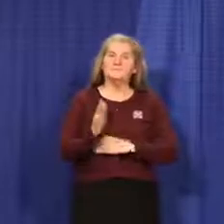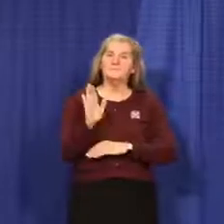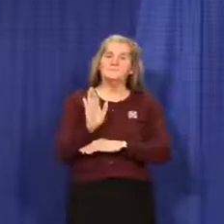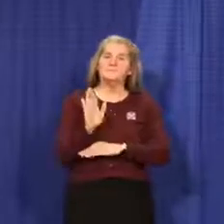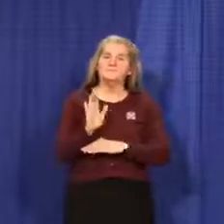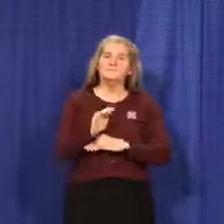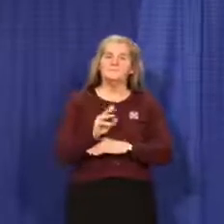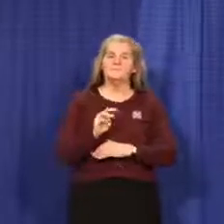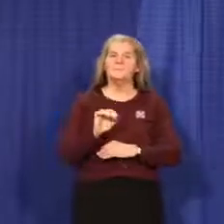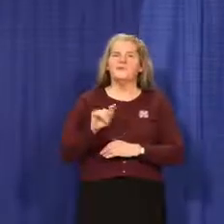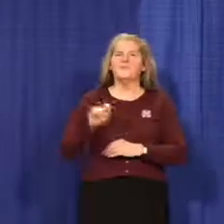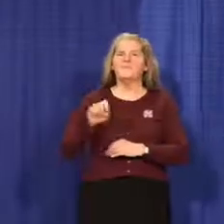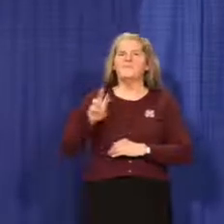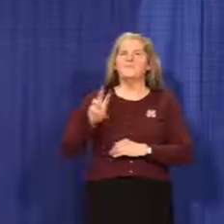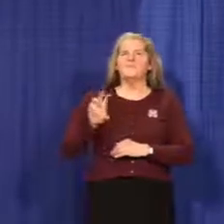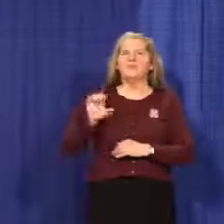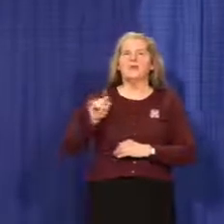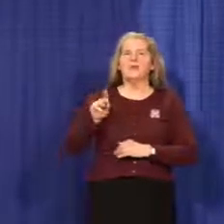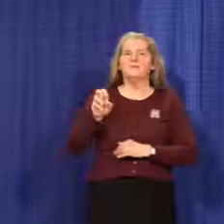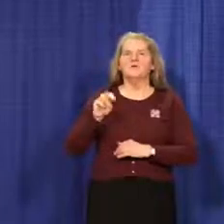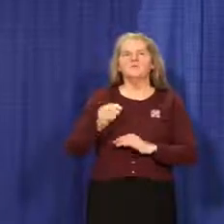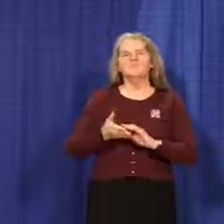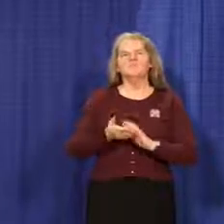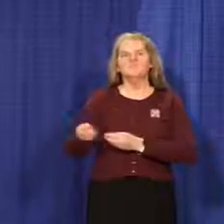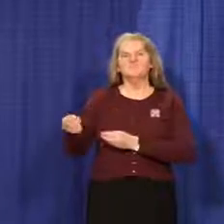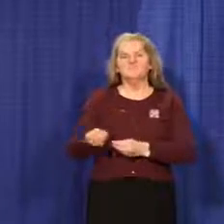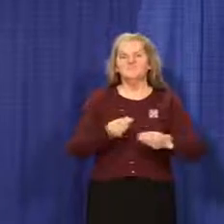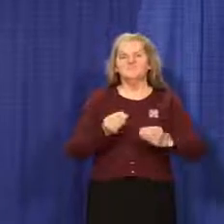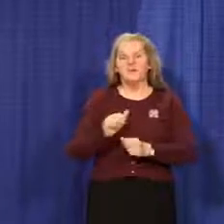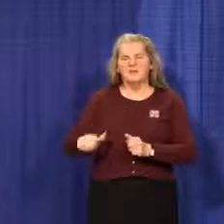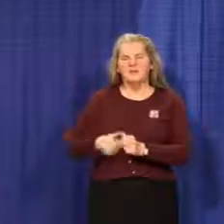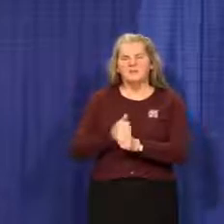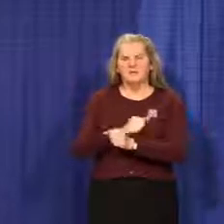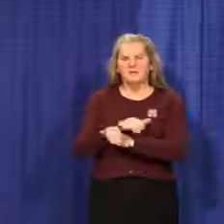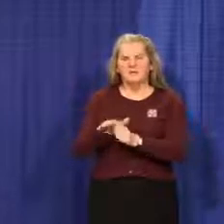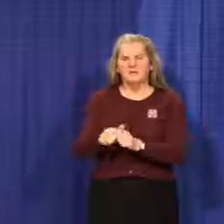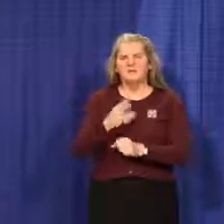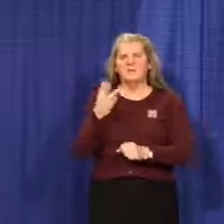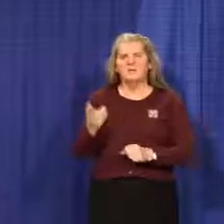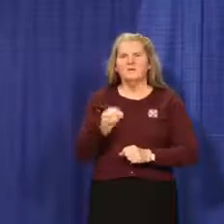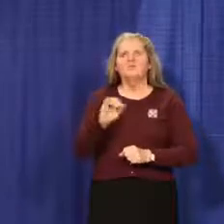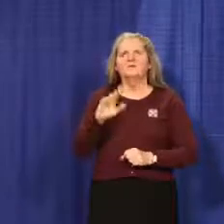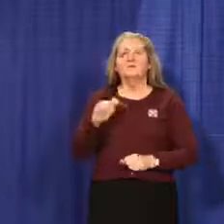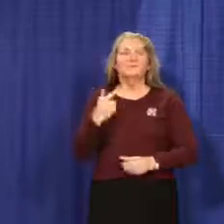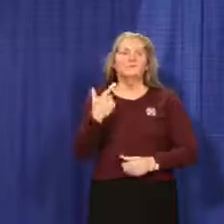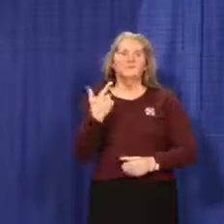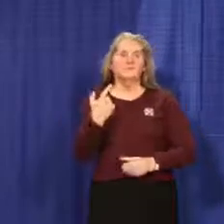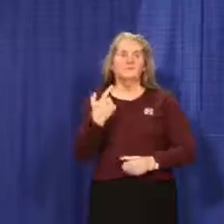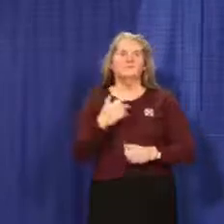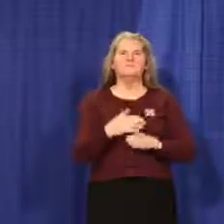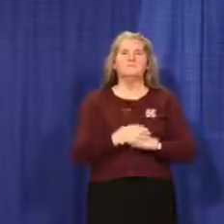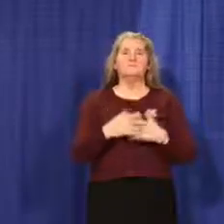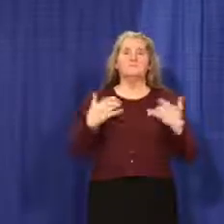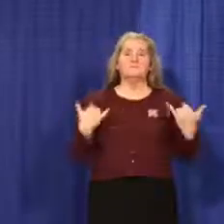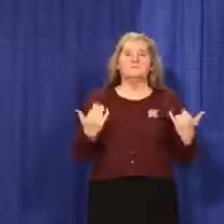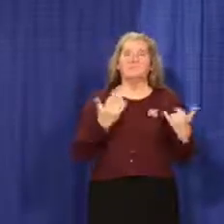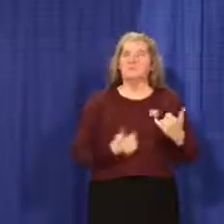Good afternoon. I am Matthew Cameron and I will be your moderator for the COVID-19 update for Wednesday, October pipe burst. It joined by in Yukon Premier